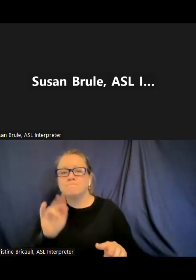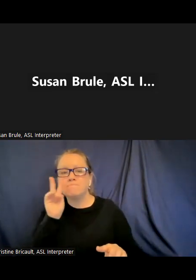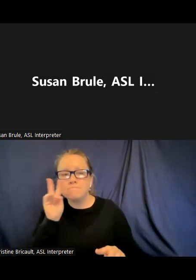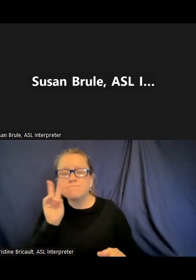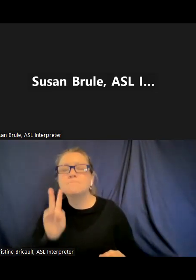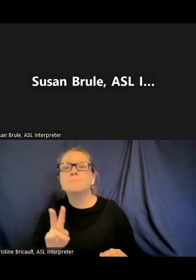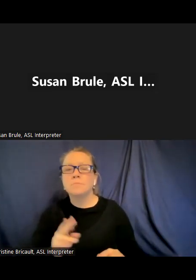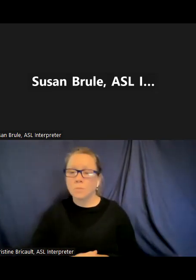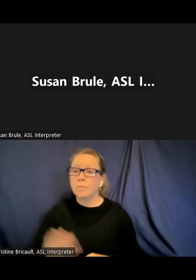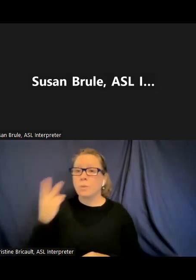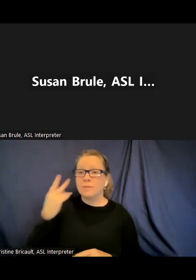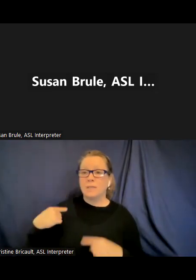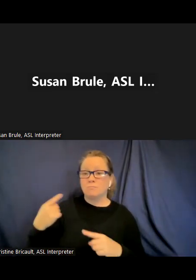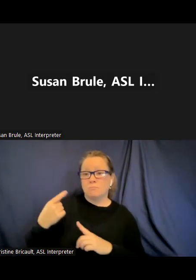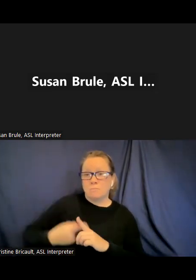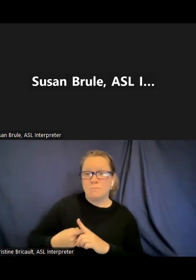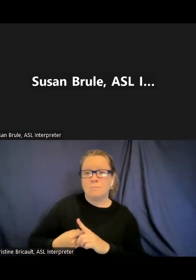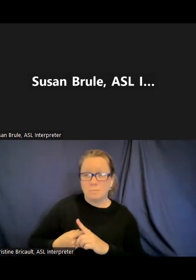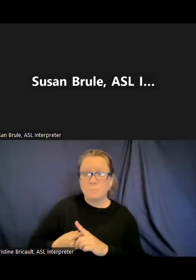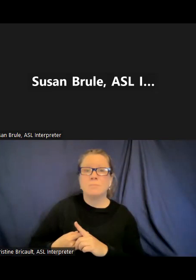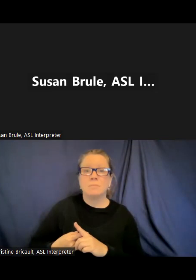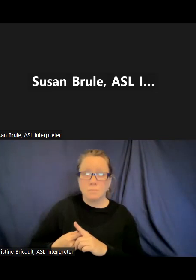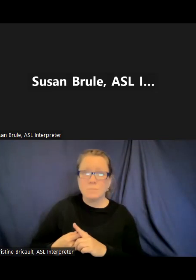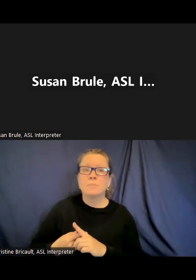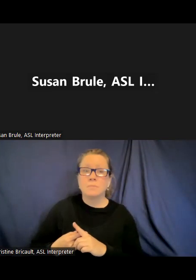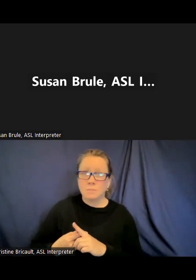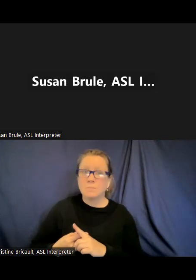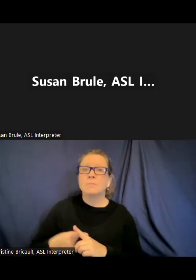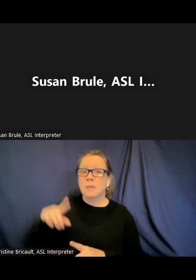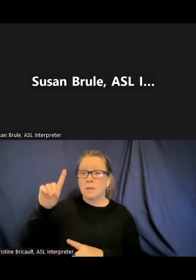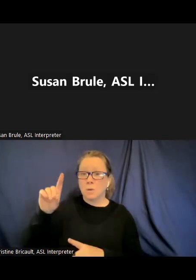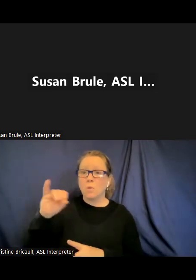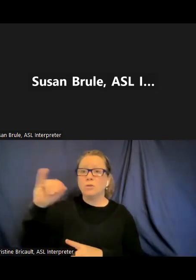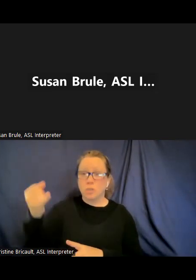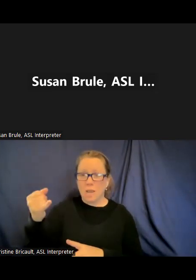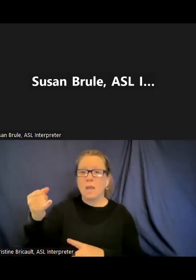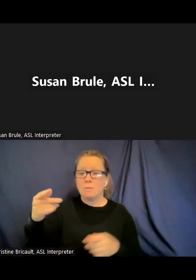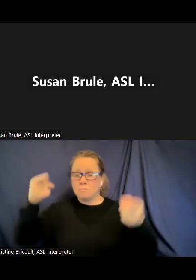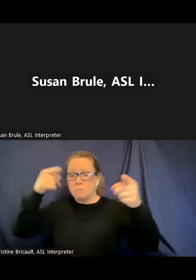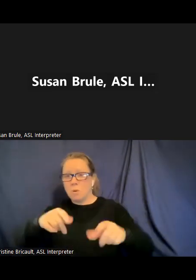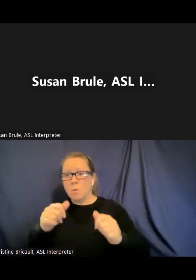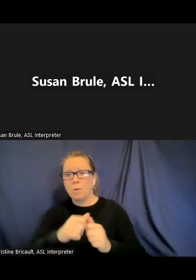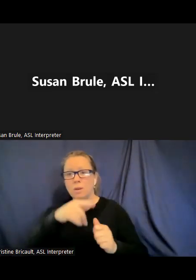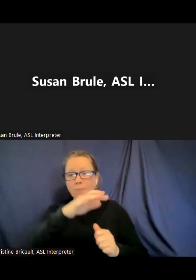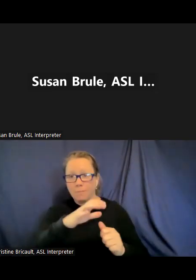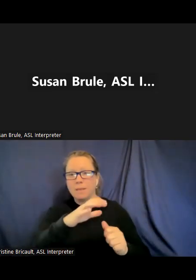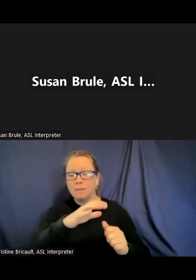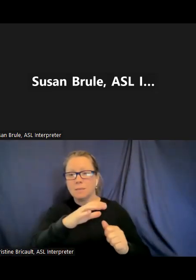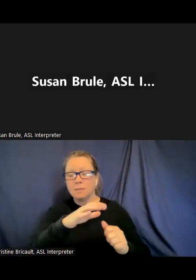we've seen in the last month that a DOJ settlement with a public entity over an inaccessible website.